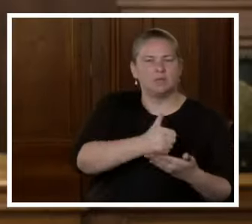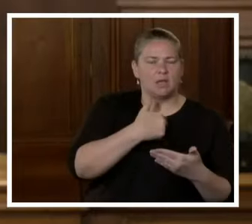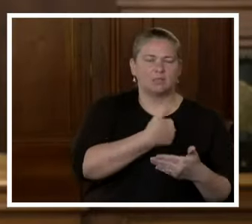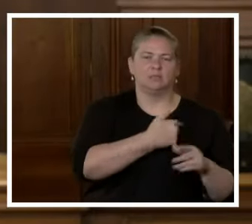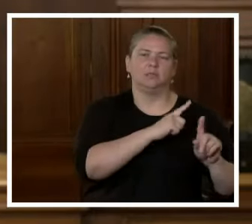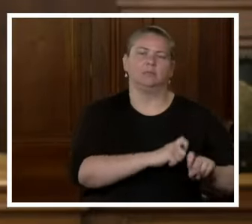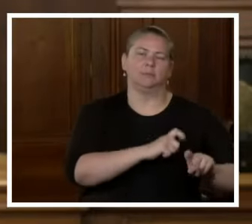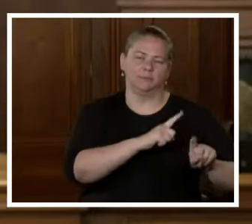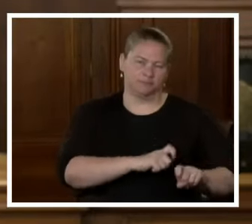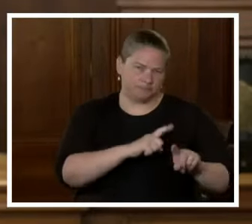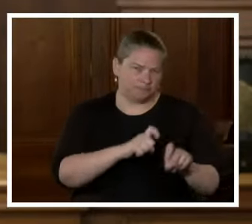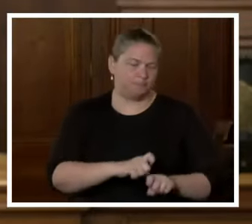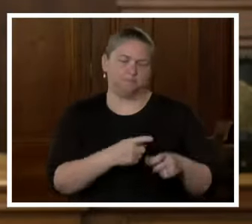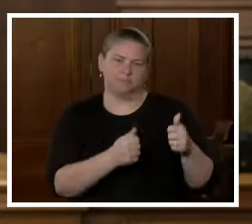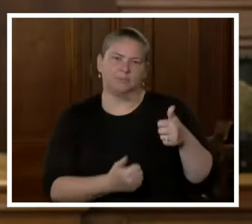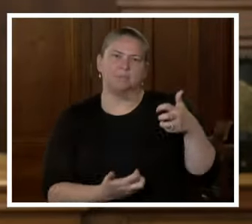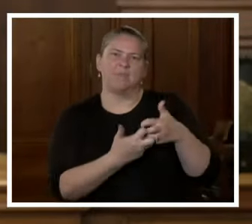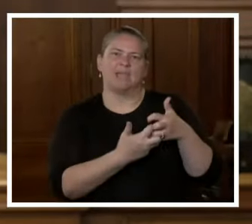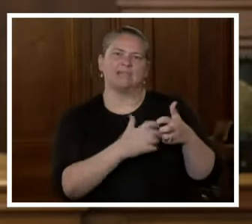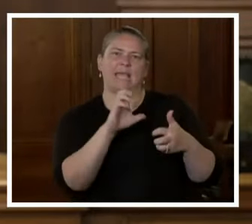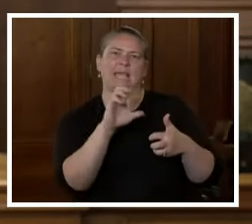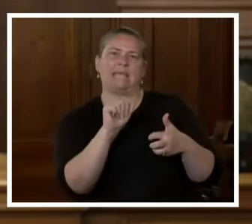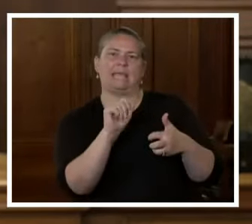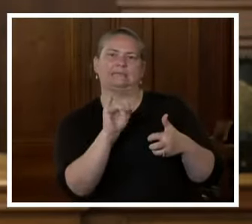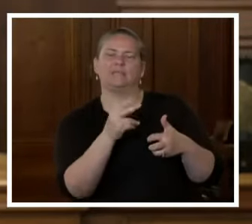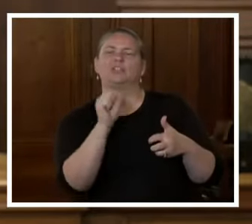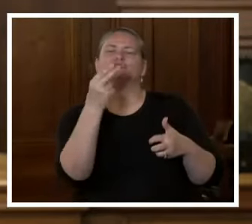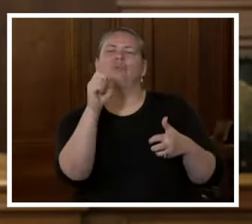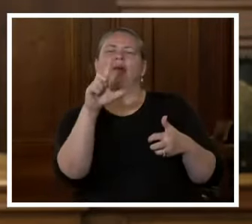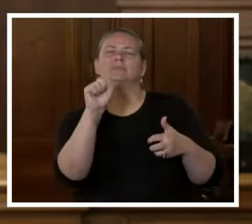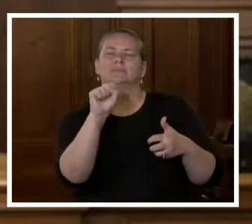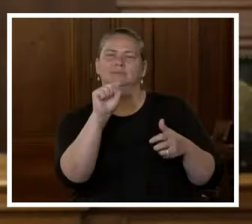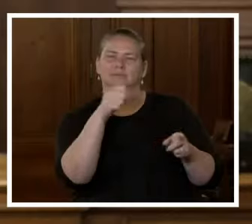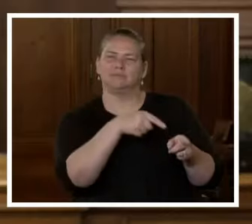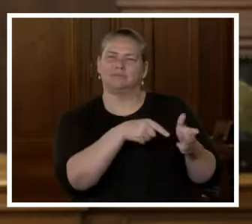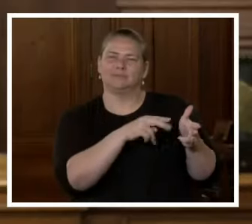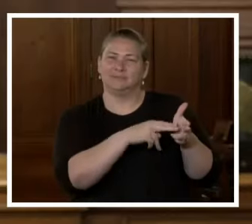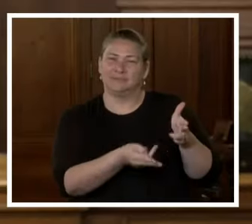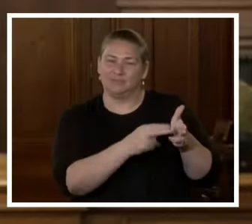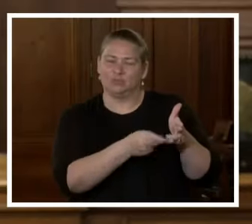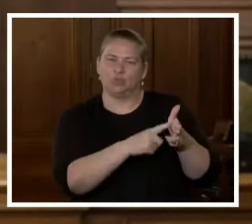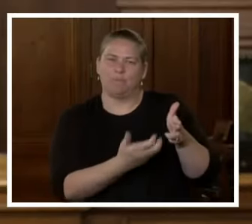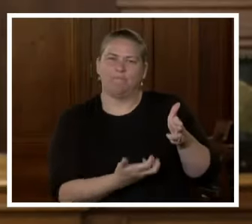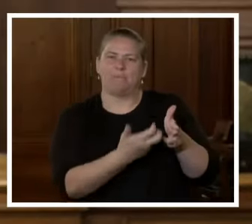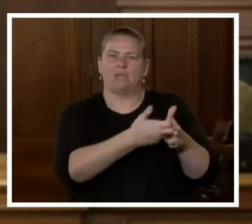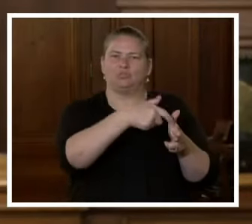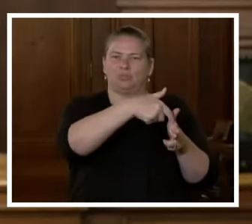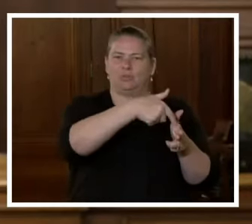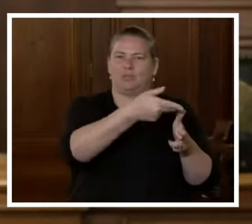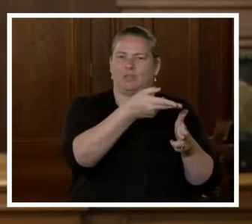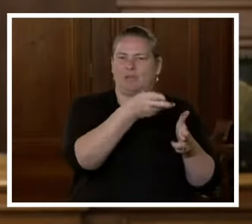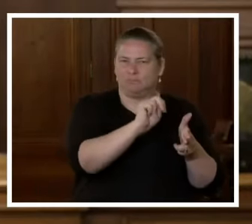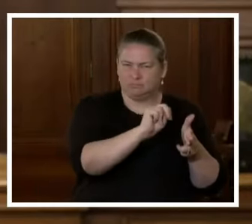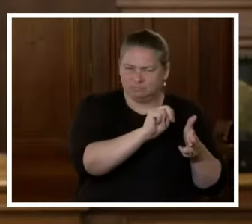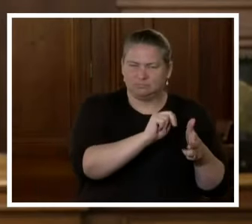IN SUPPORT OF LOUISVILLE METRO, WAS DECEDENT AT 26th AND BROAD